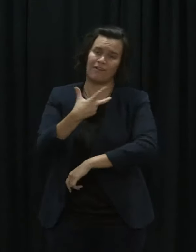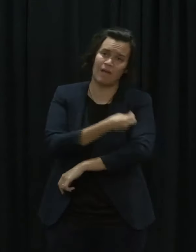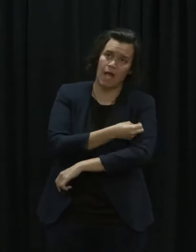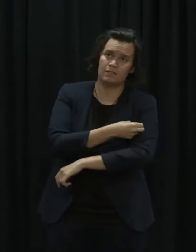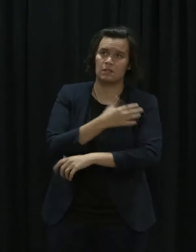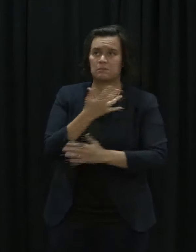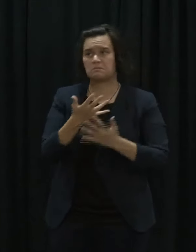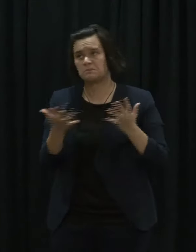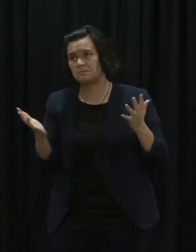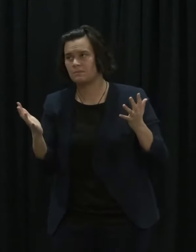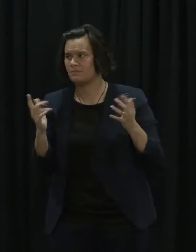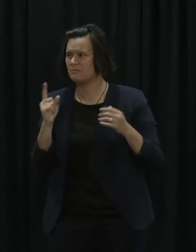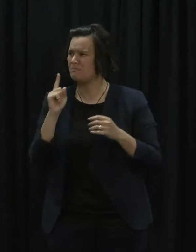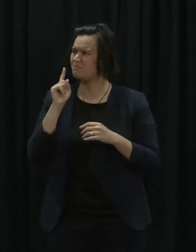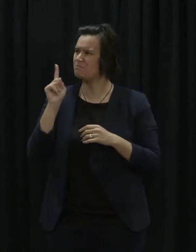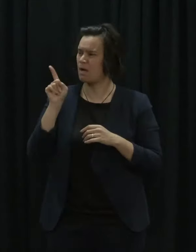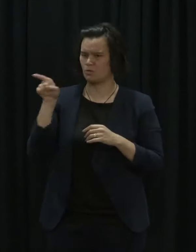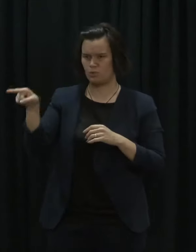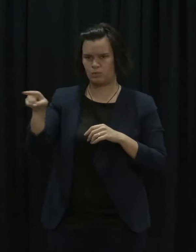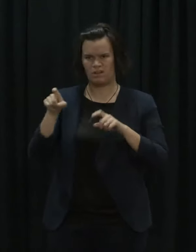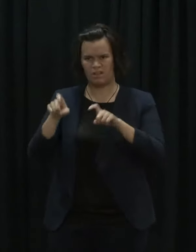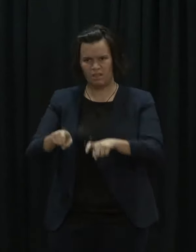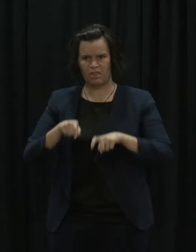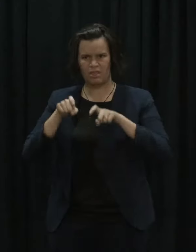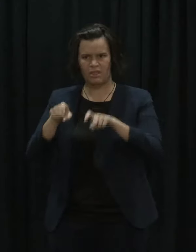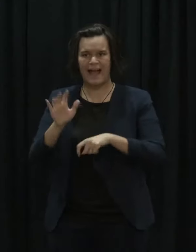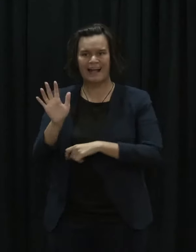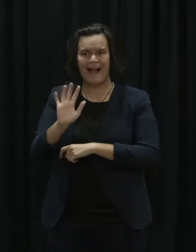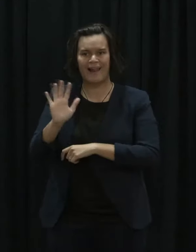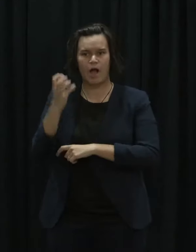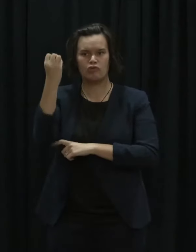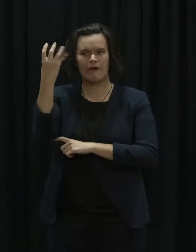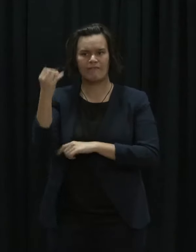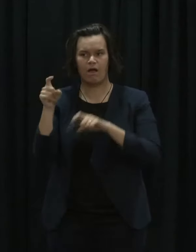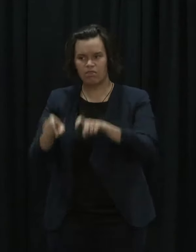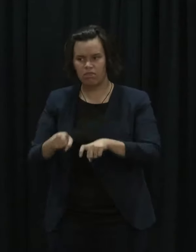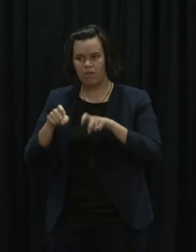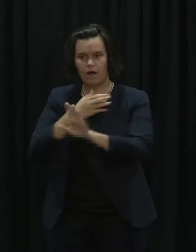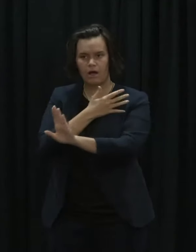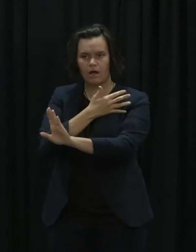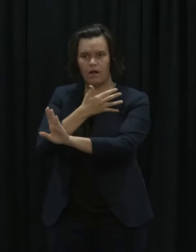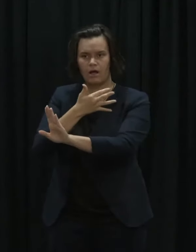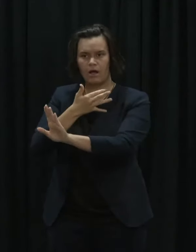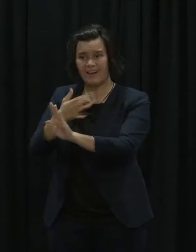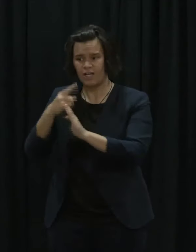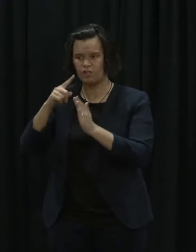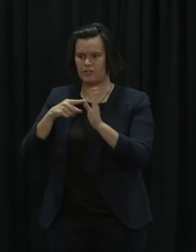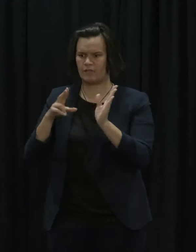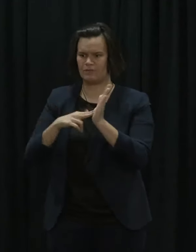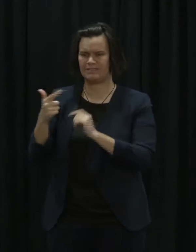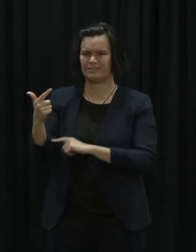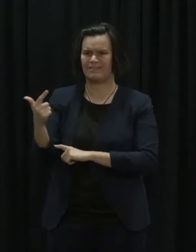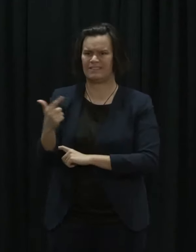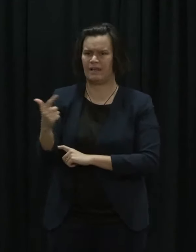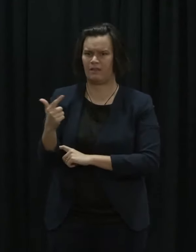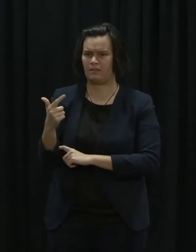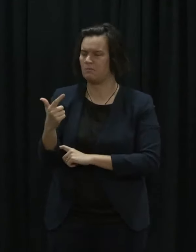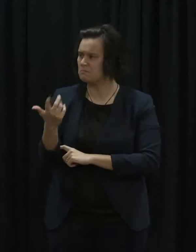Any transition period period you are saying the reason you are not until